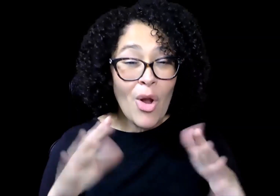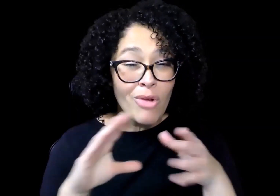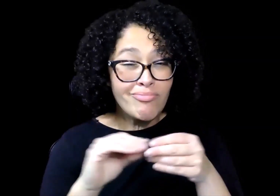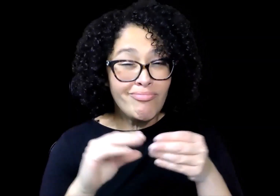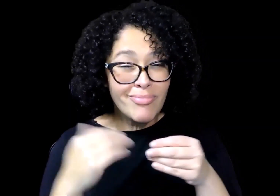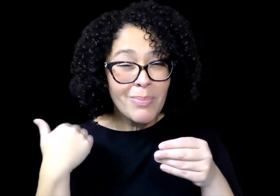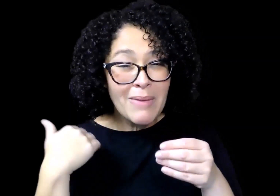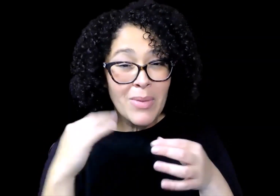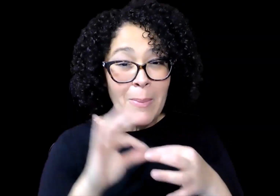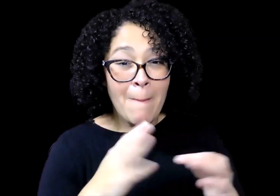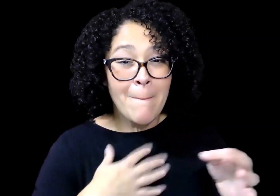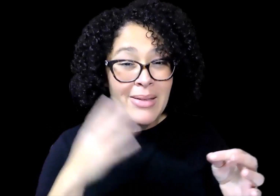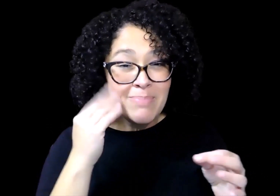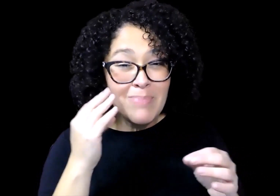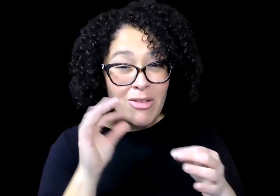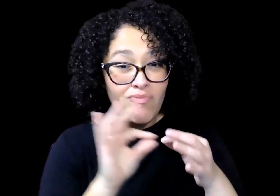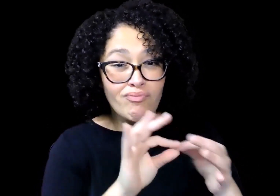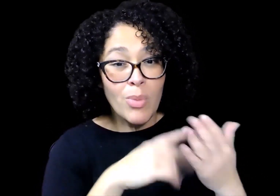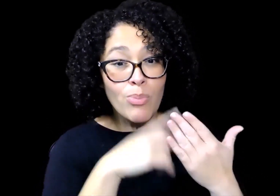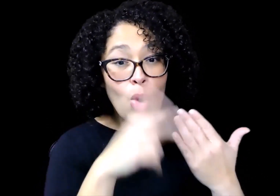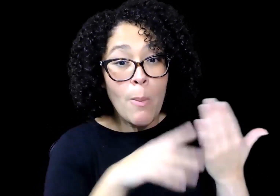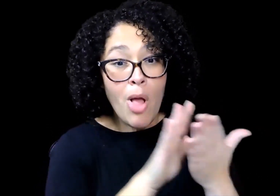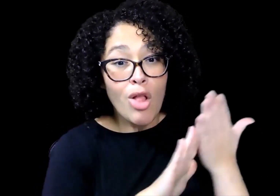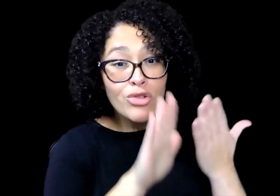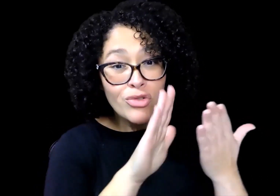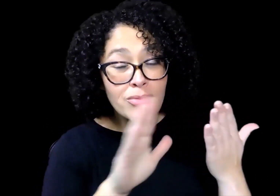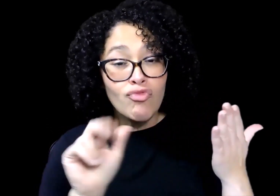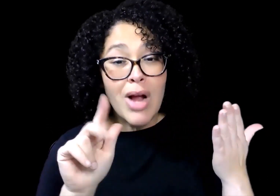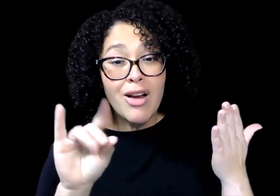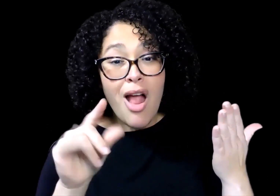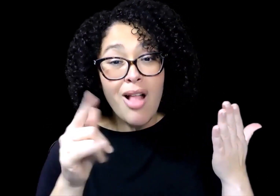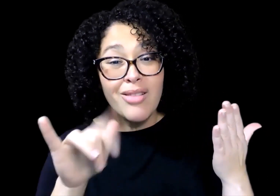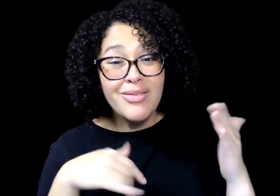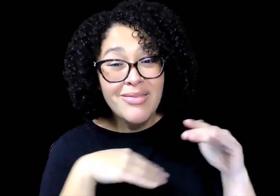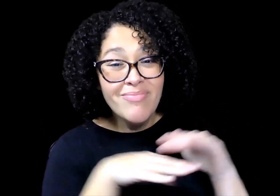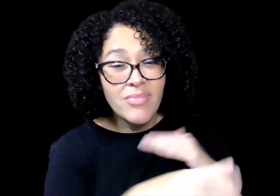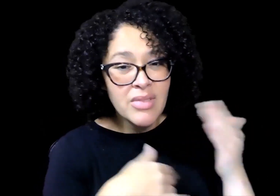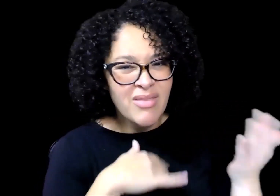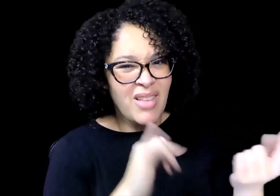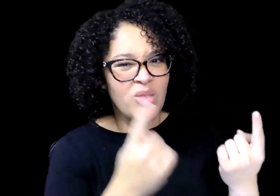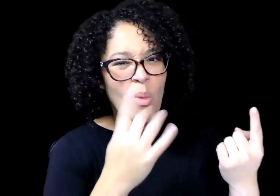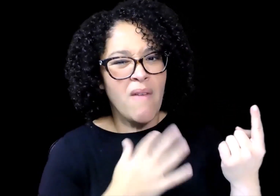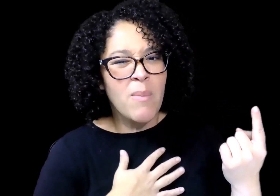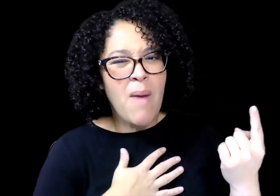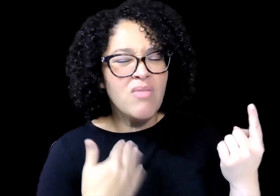other examples might there be well I mentioned before about the program in college the radiology